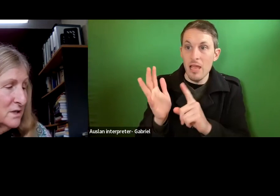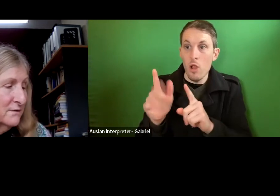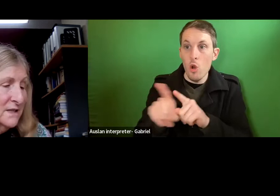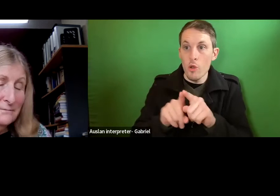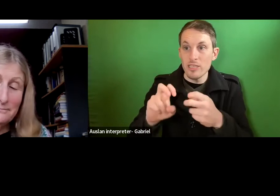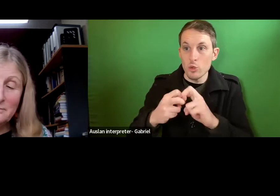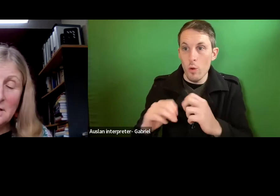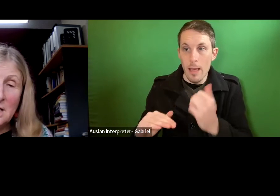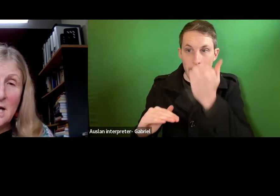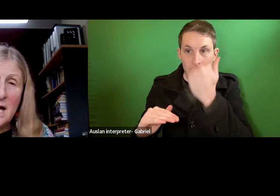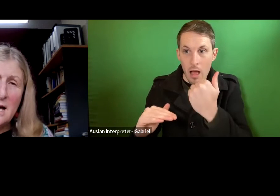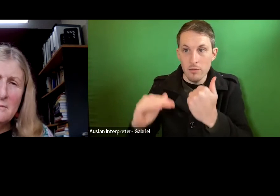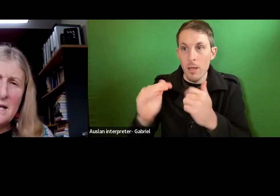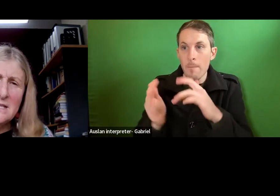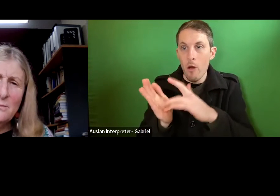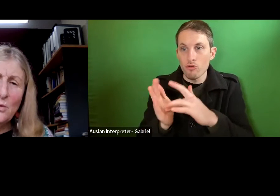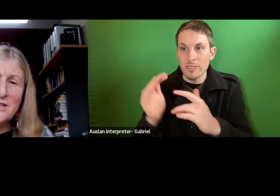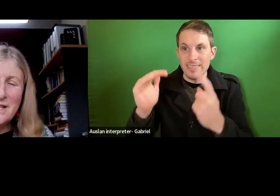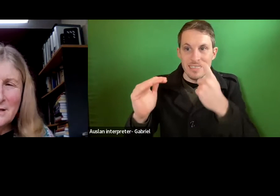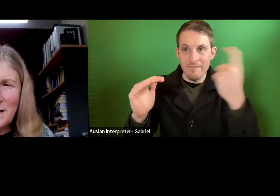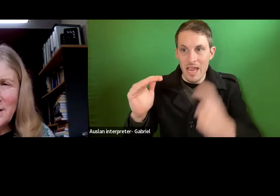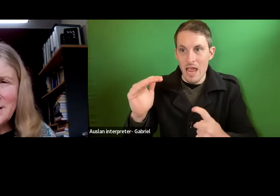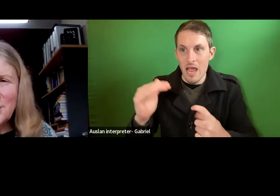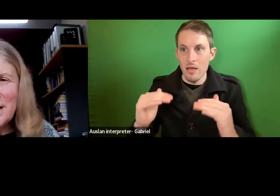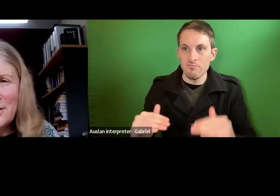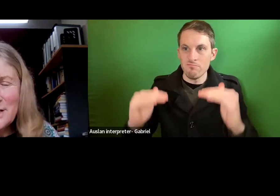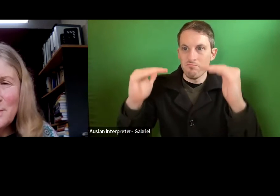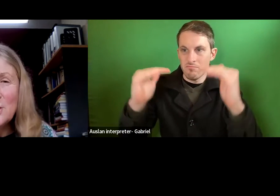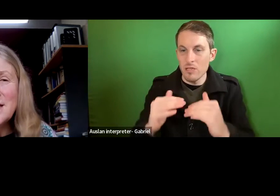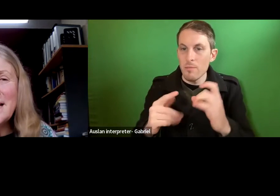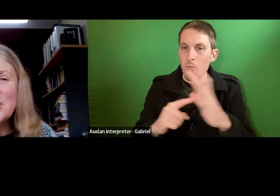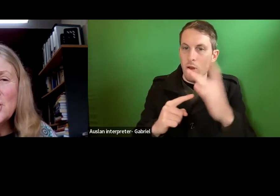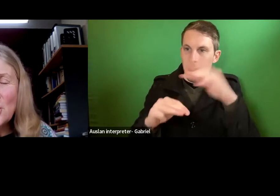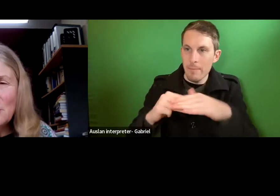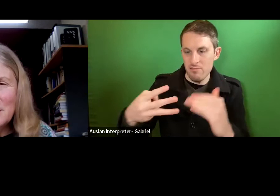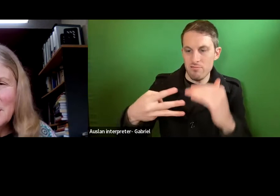or severe. And it's important to think about these three areas because they are determined